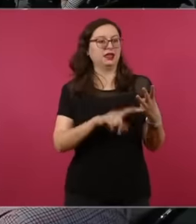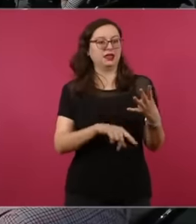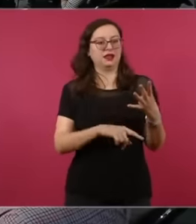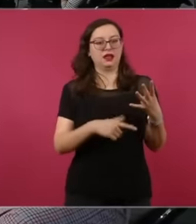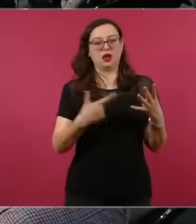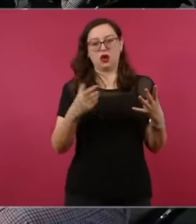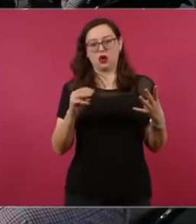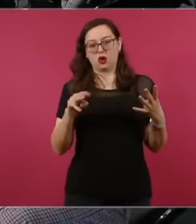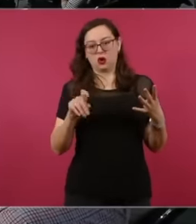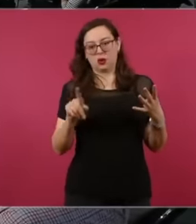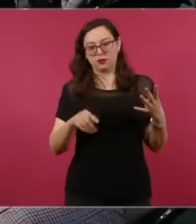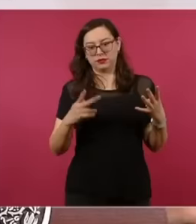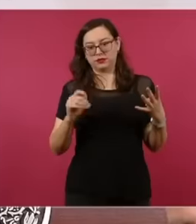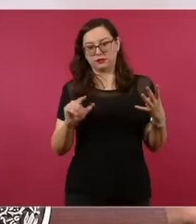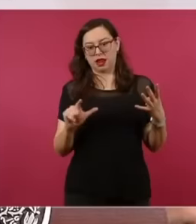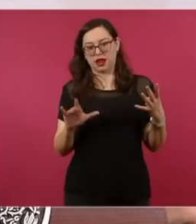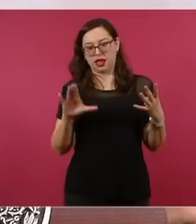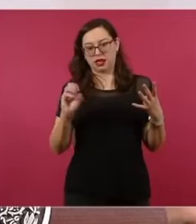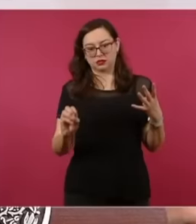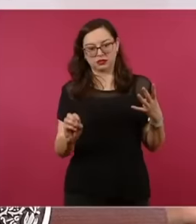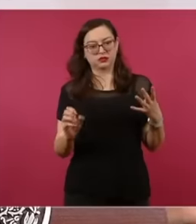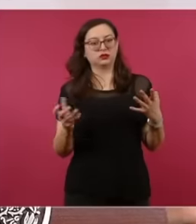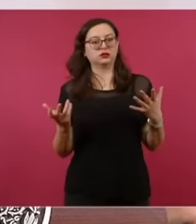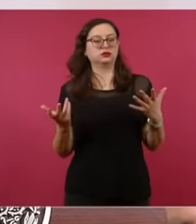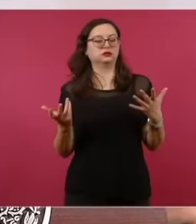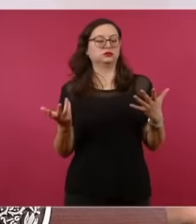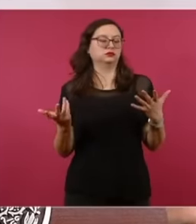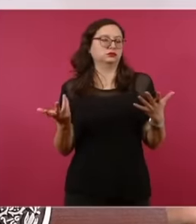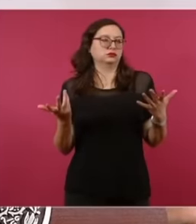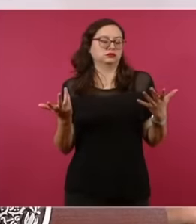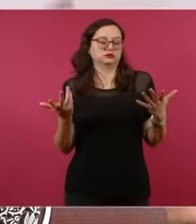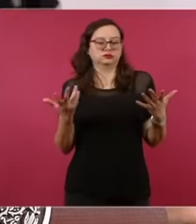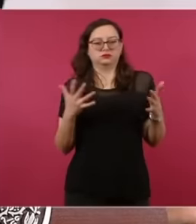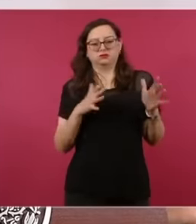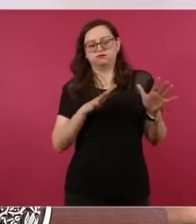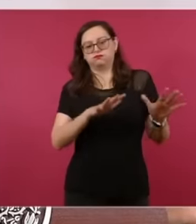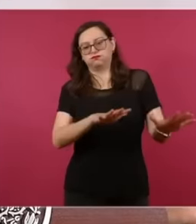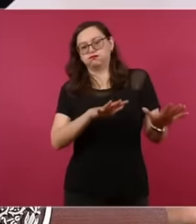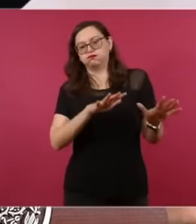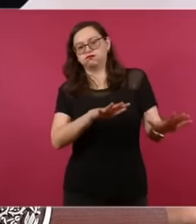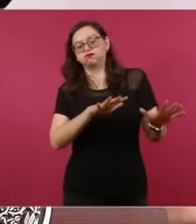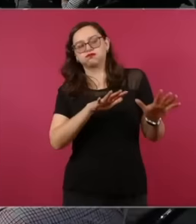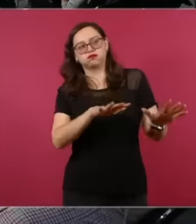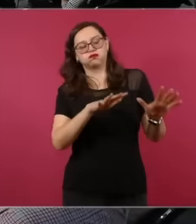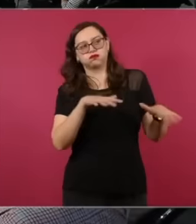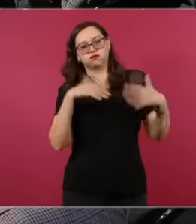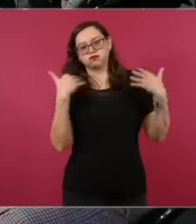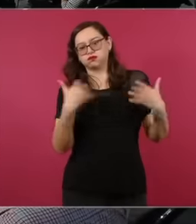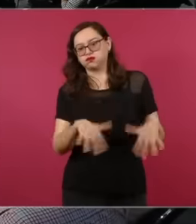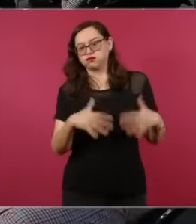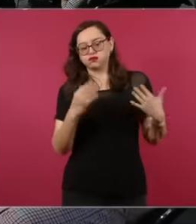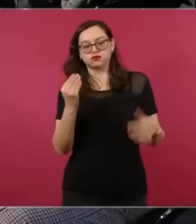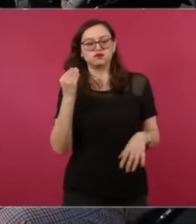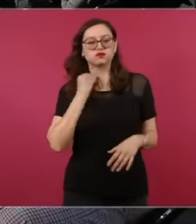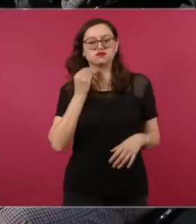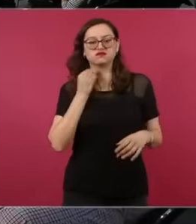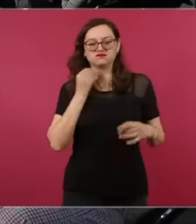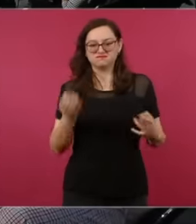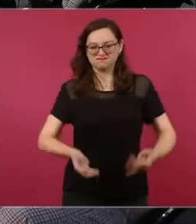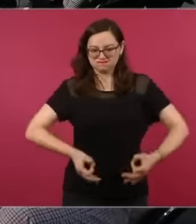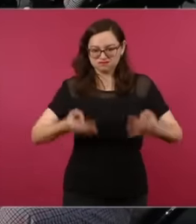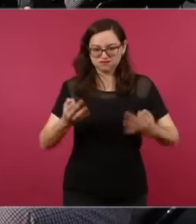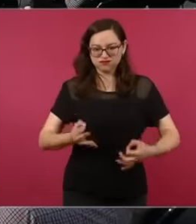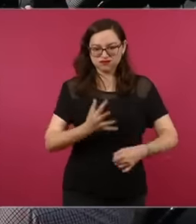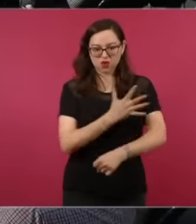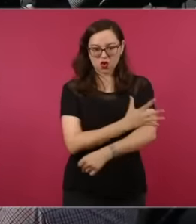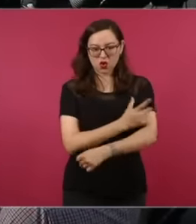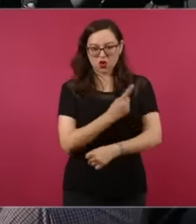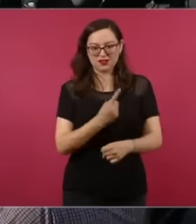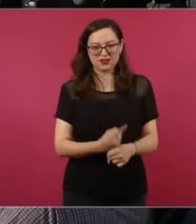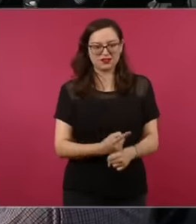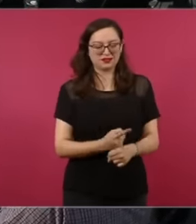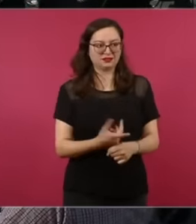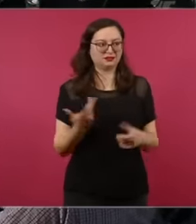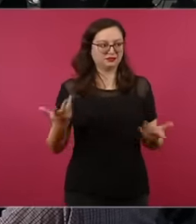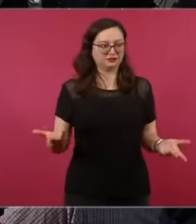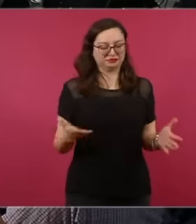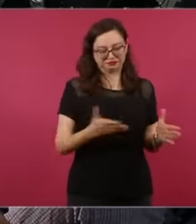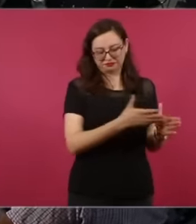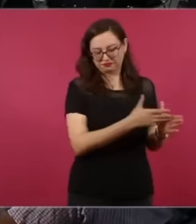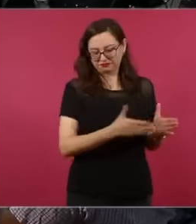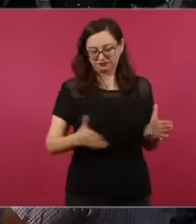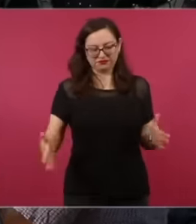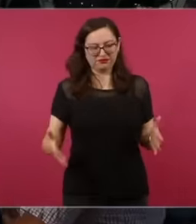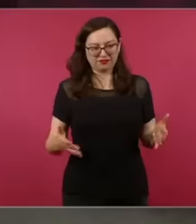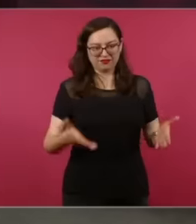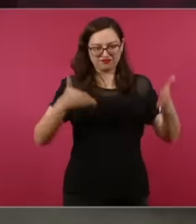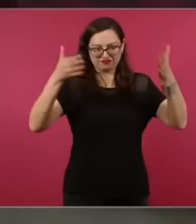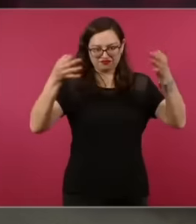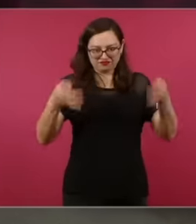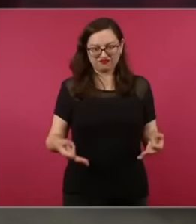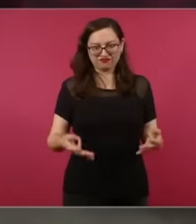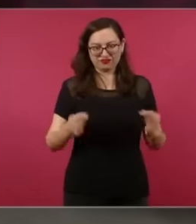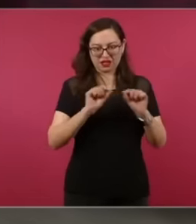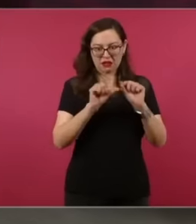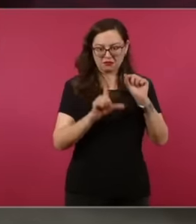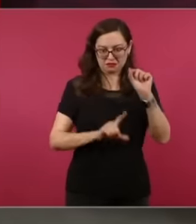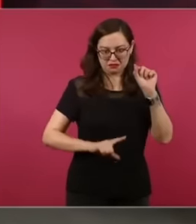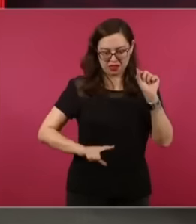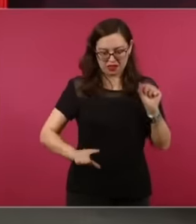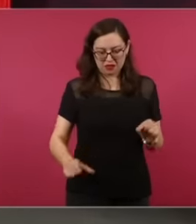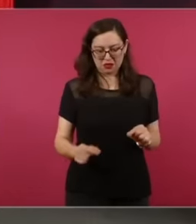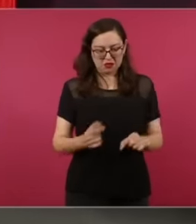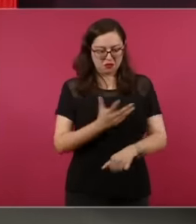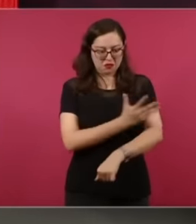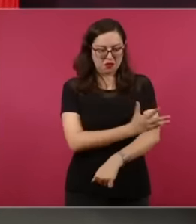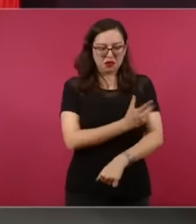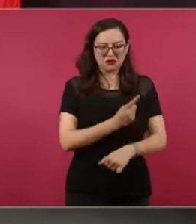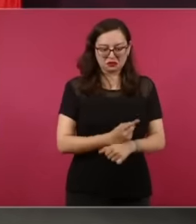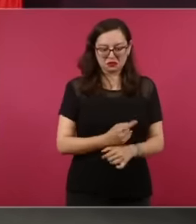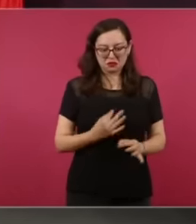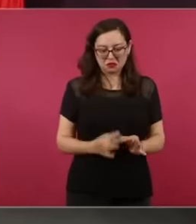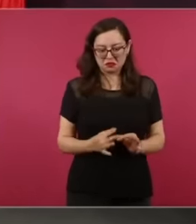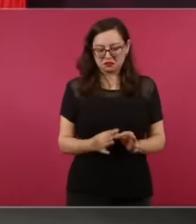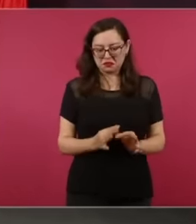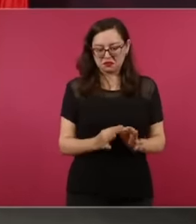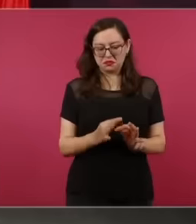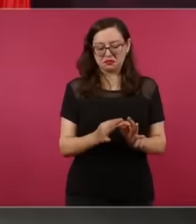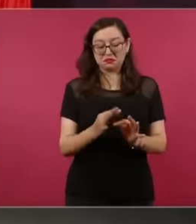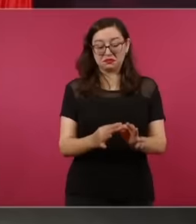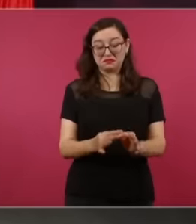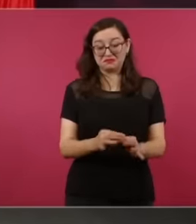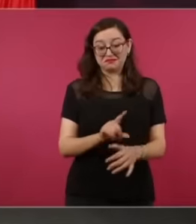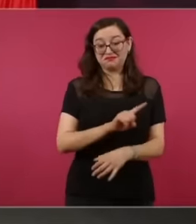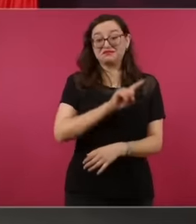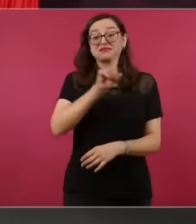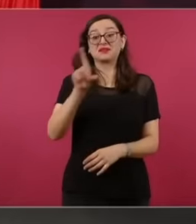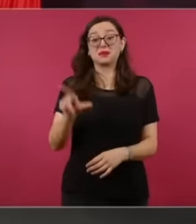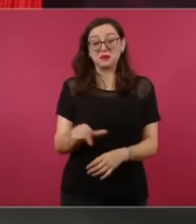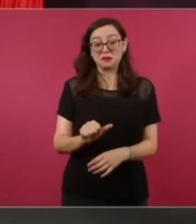Palacio and of the period of the Republic restored later in the Porfiriato Well, the judicial power